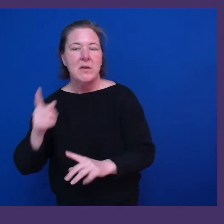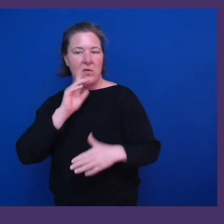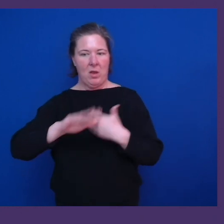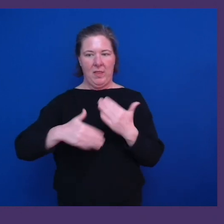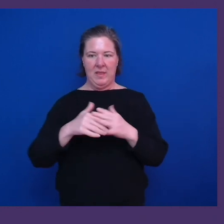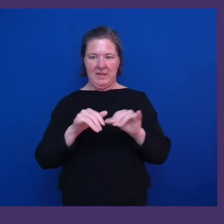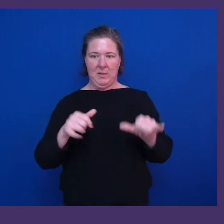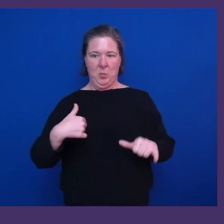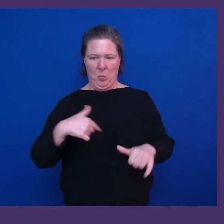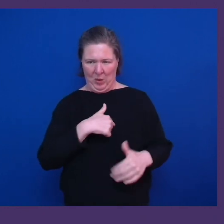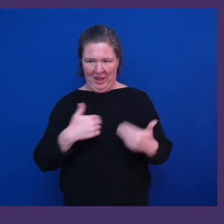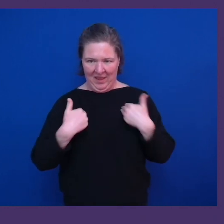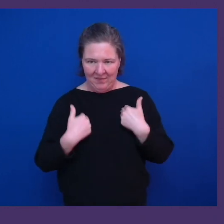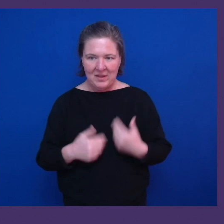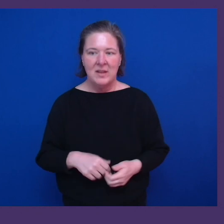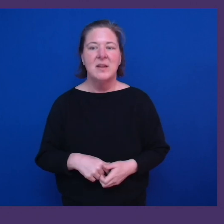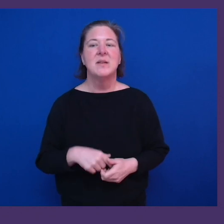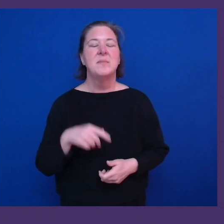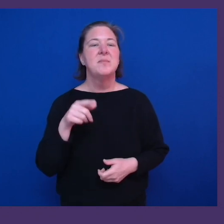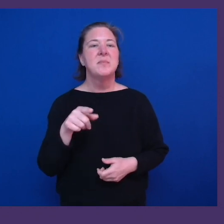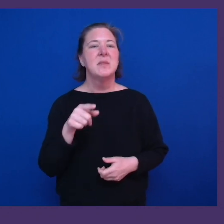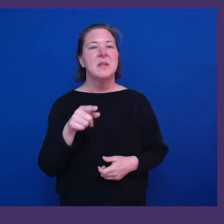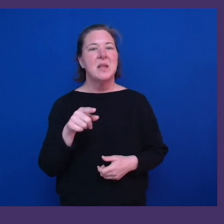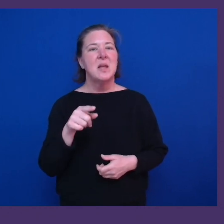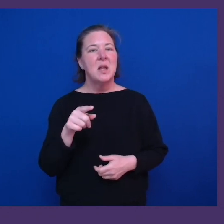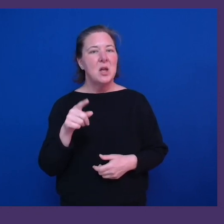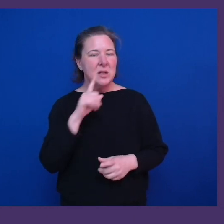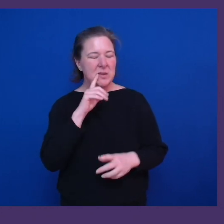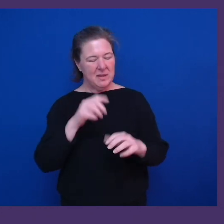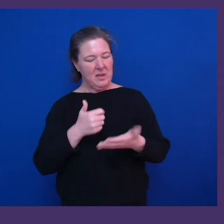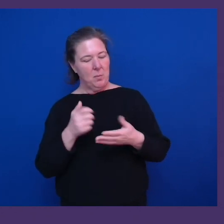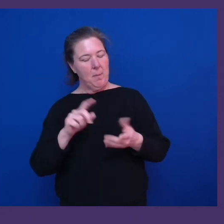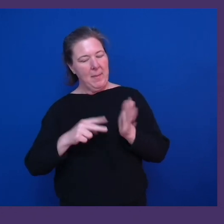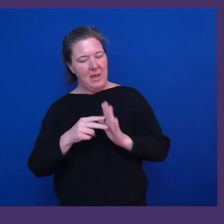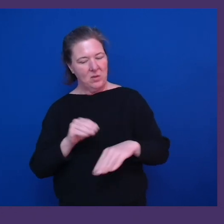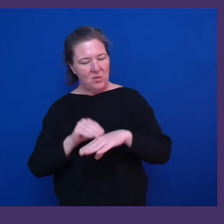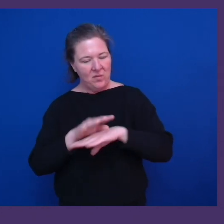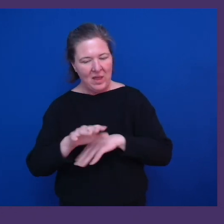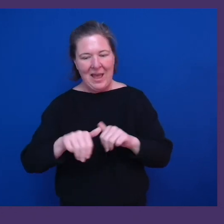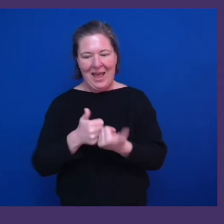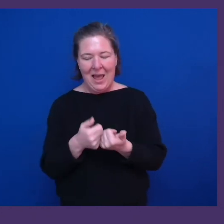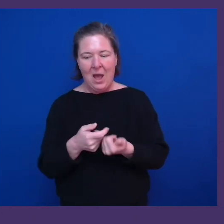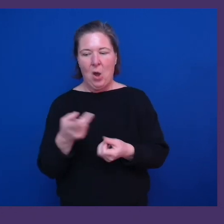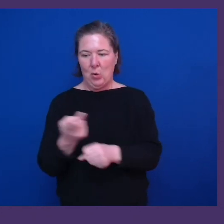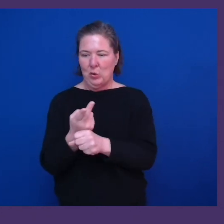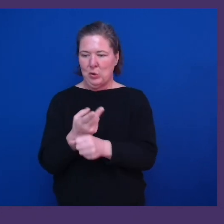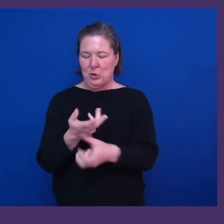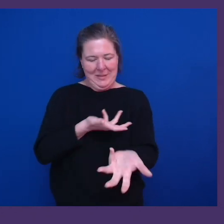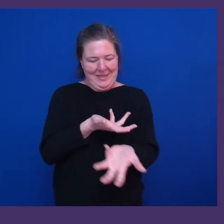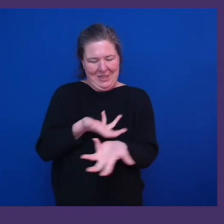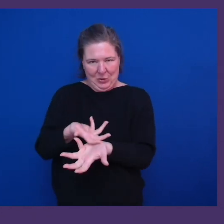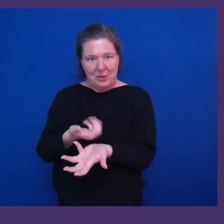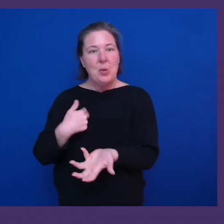to influence how users are interacting with the solution. And so, we have, you know, one specific for knowing our product documentation